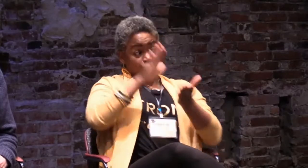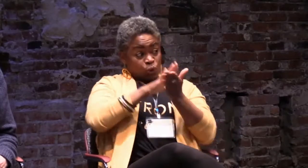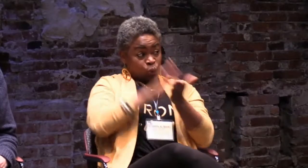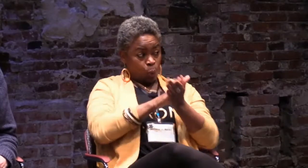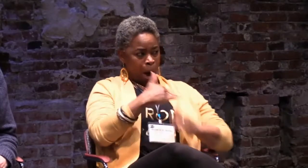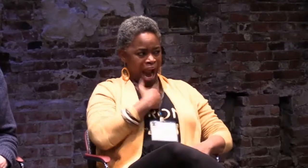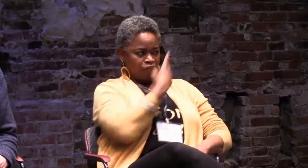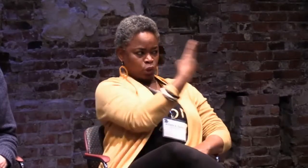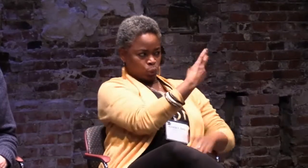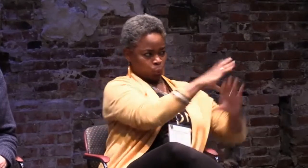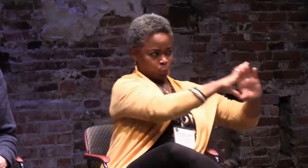but not without a hurdle.